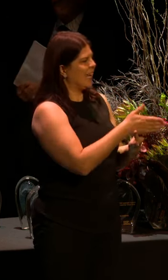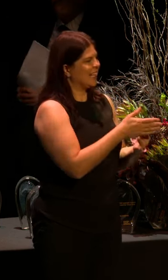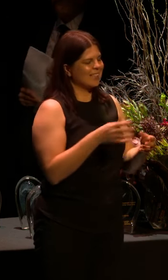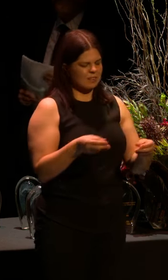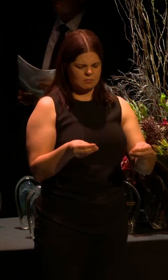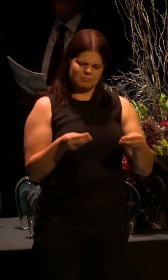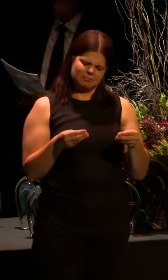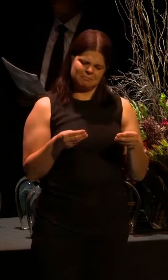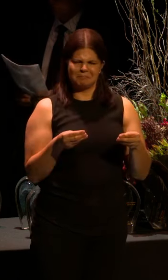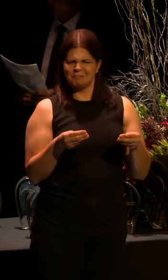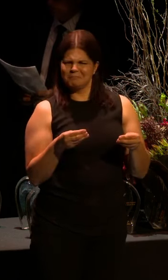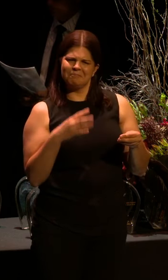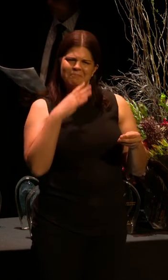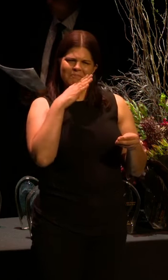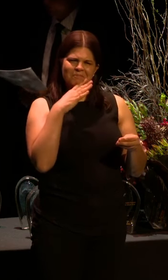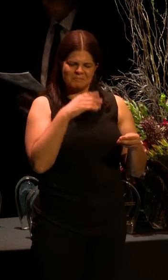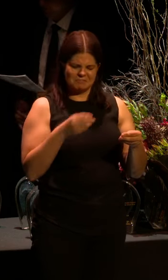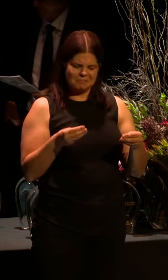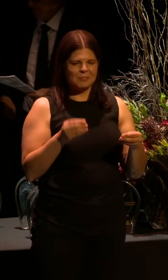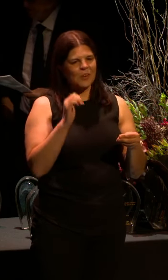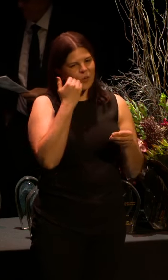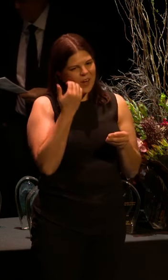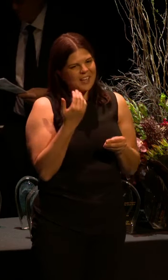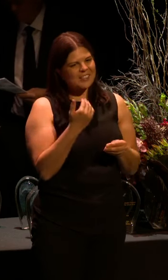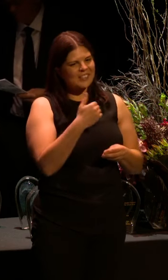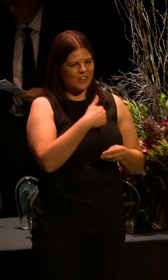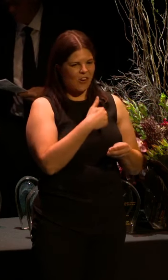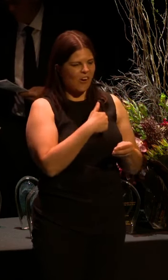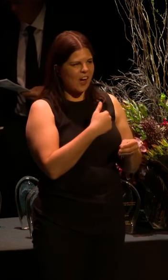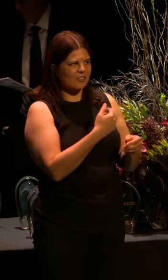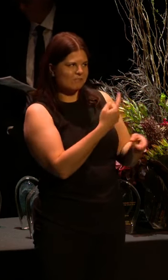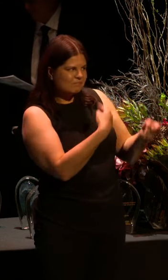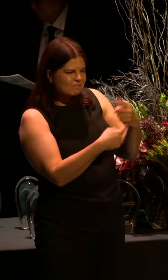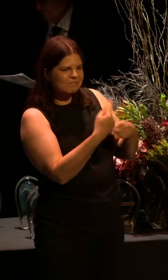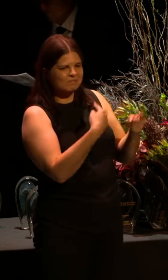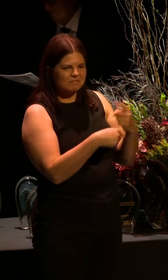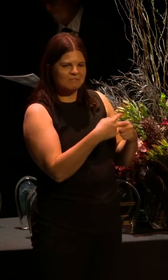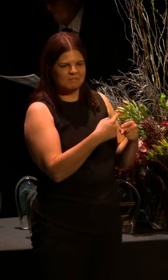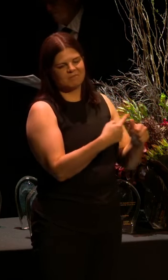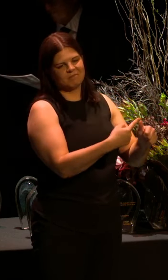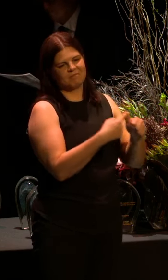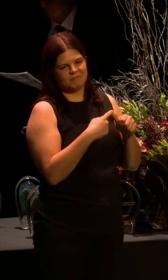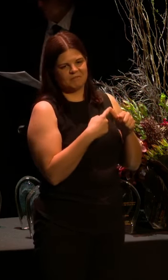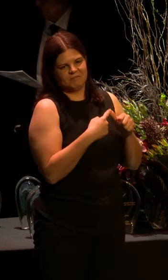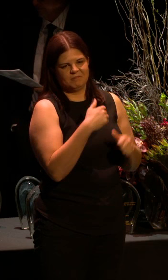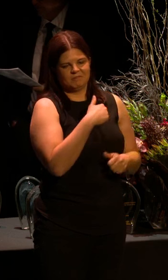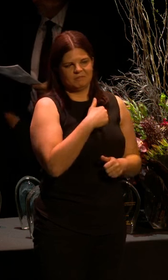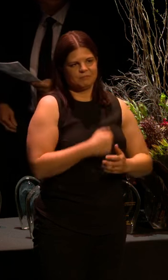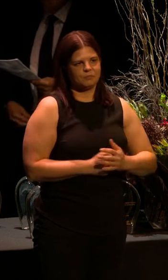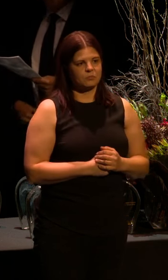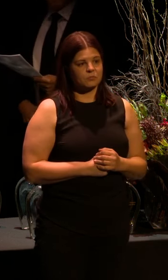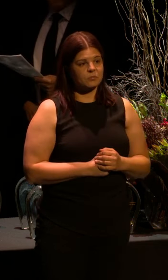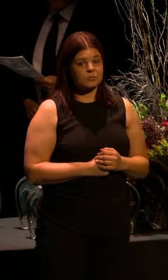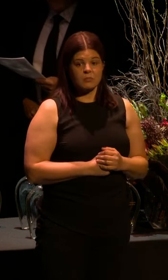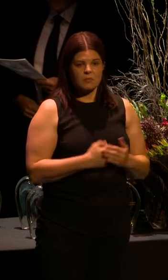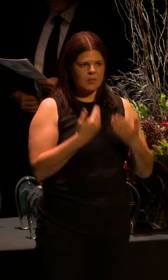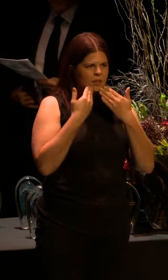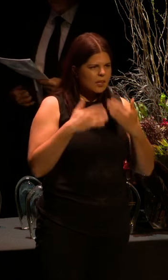but they always responded with kindness and generosity. And finally, thank you to all those teachers, librarians and children